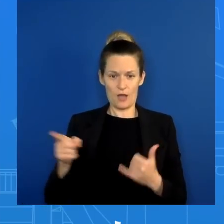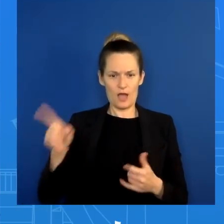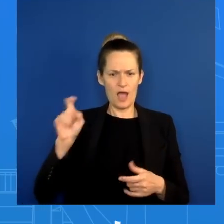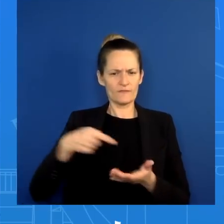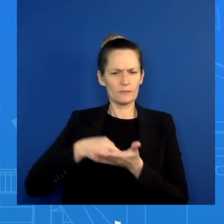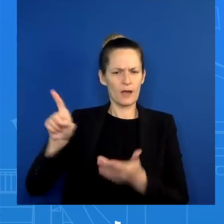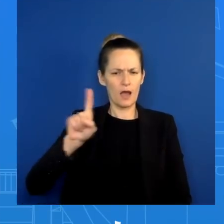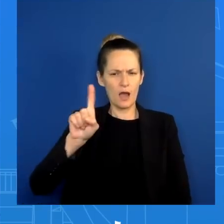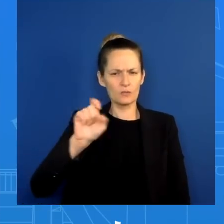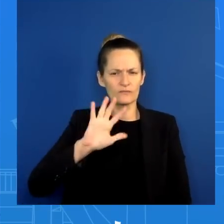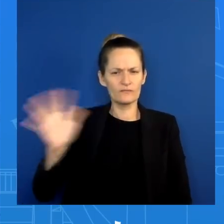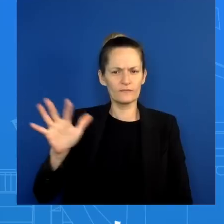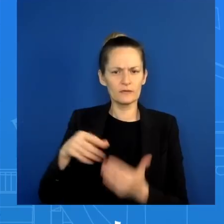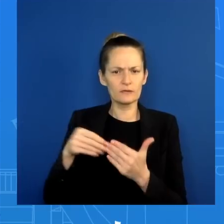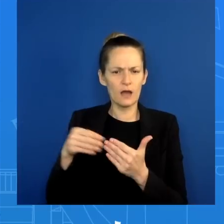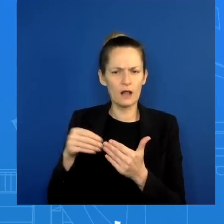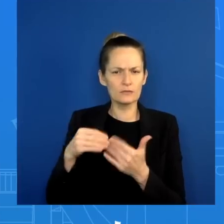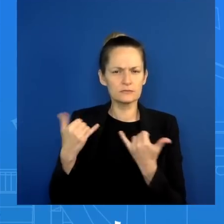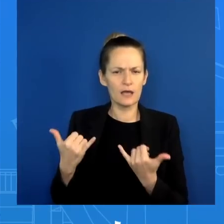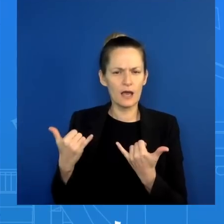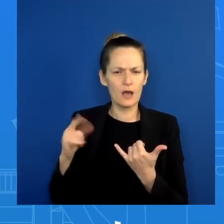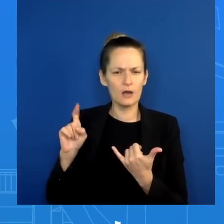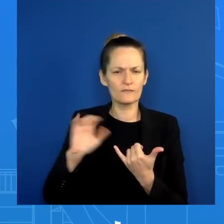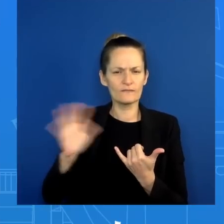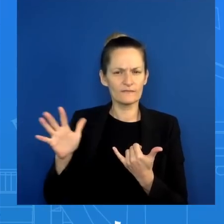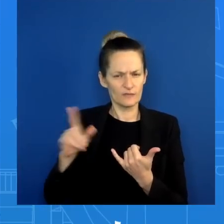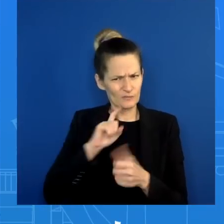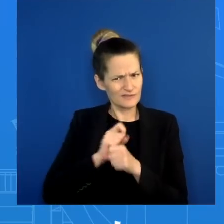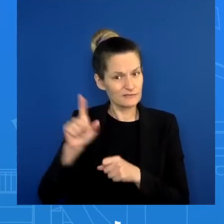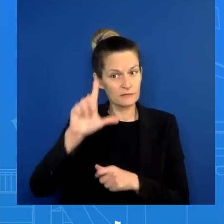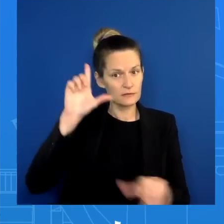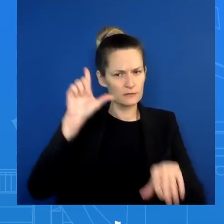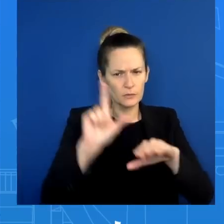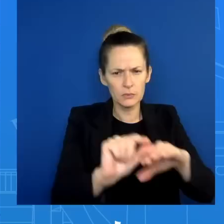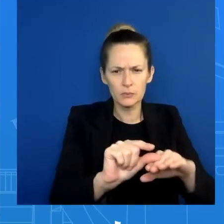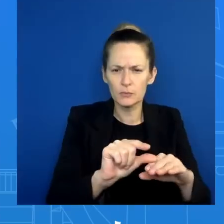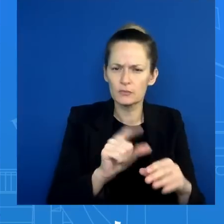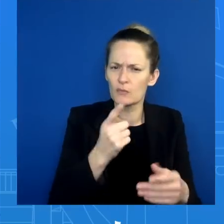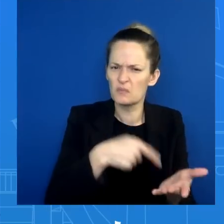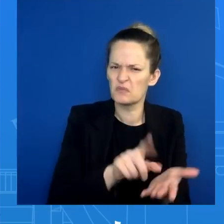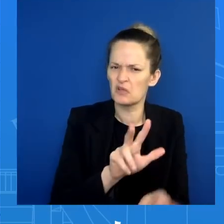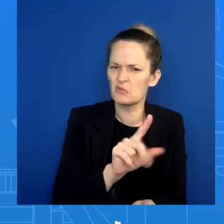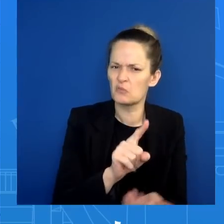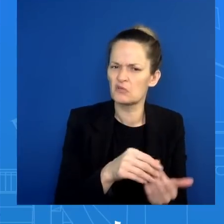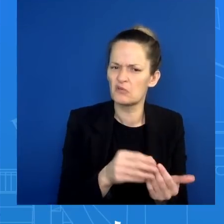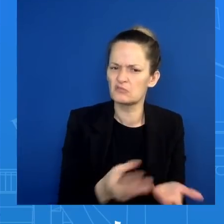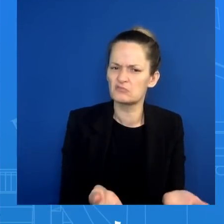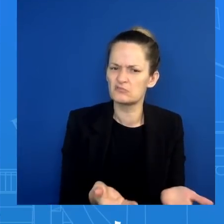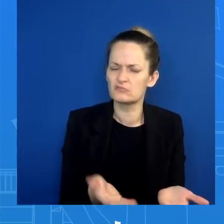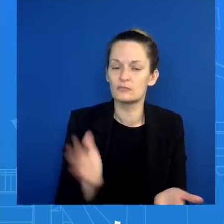This is because we are reforming the income driven repayment. That's why we're able to do that.